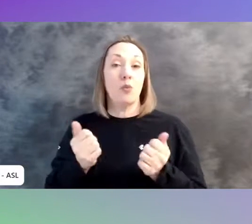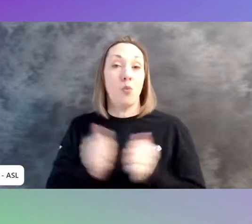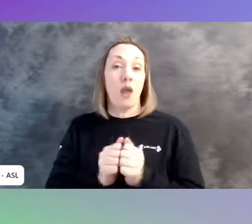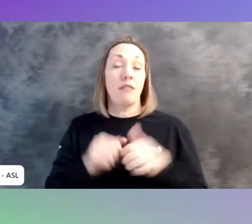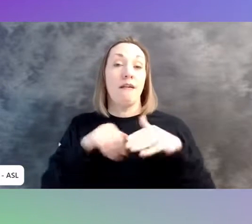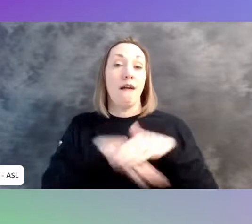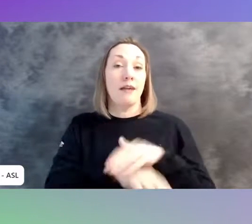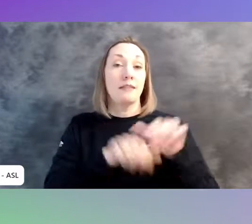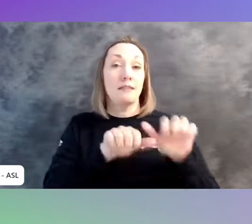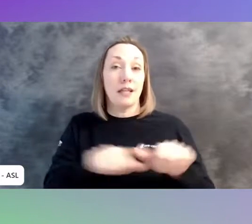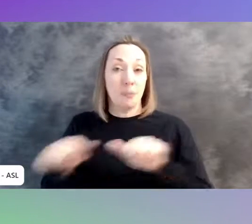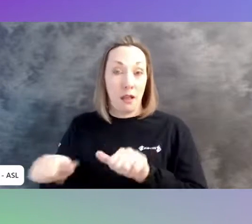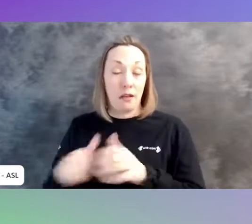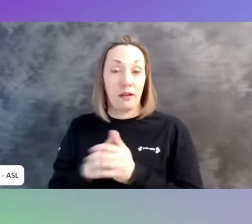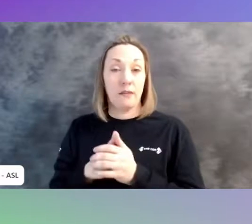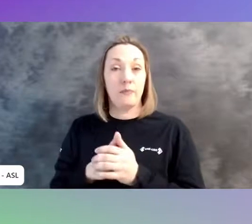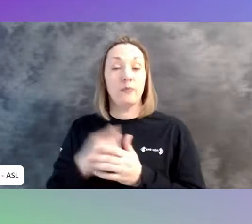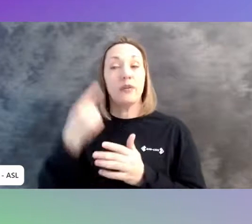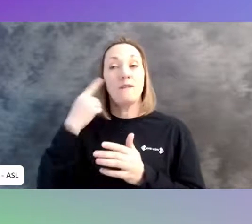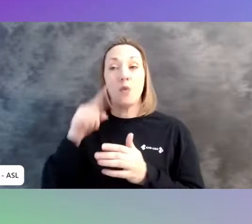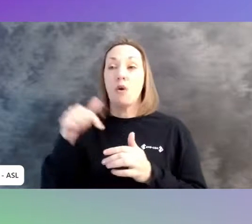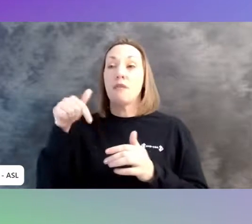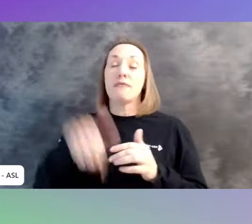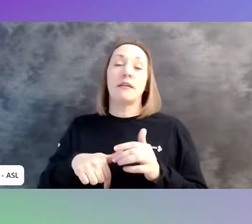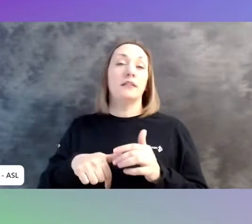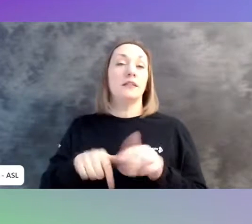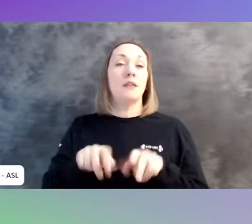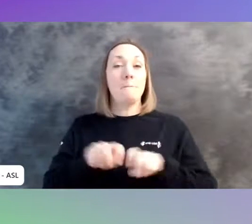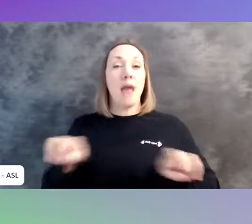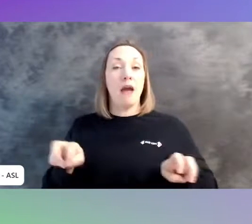to talk how to jumpstart your organization and getting things moving with